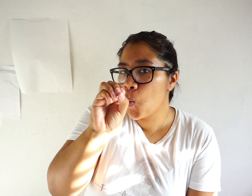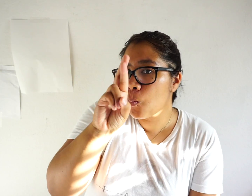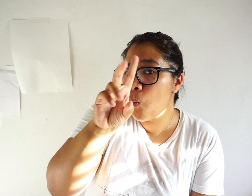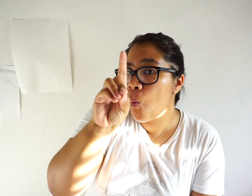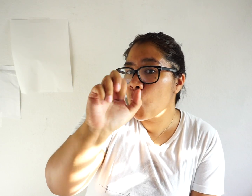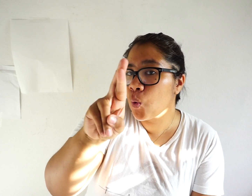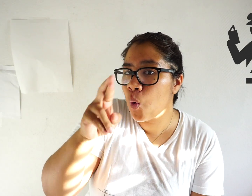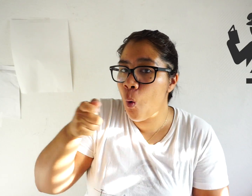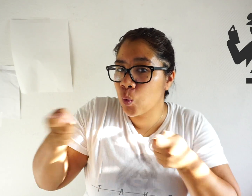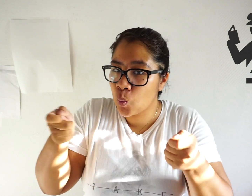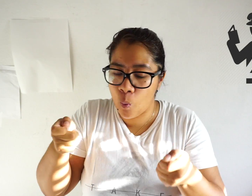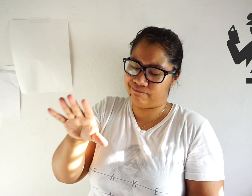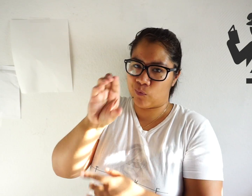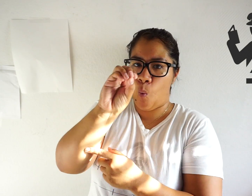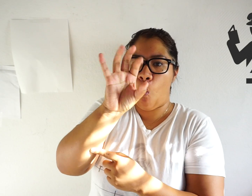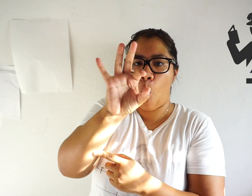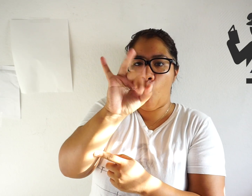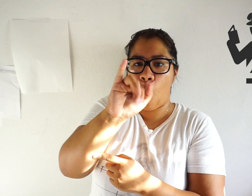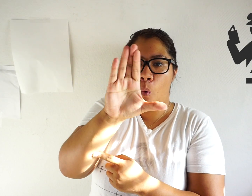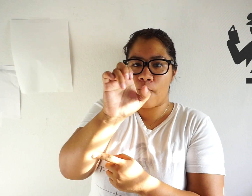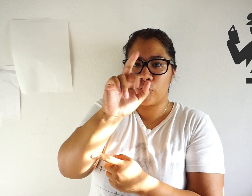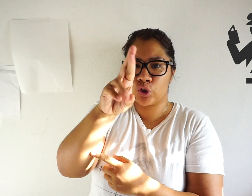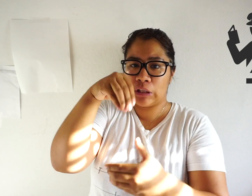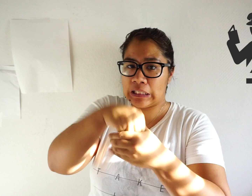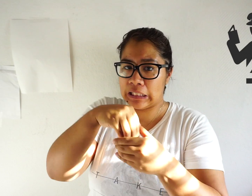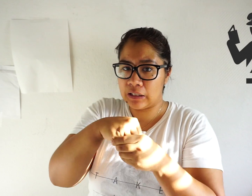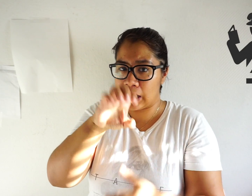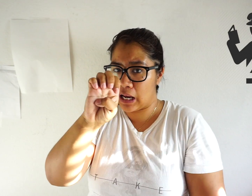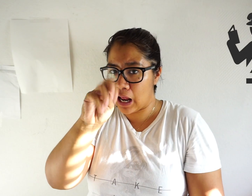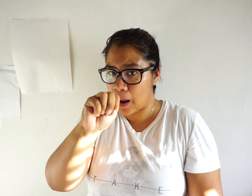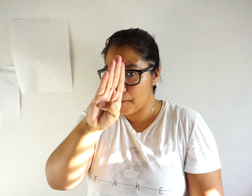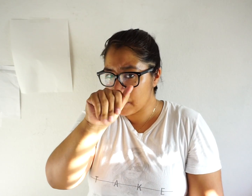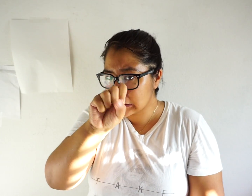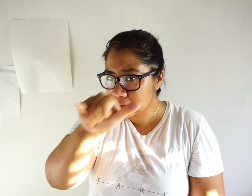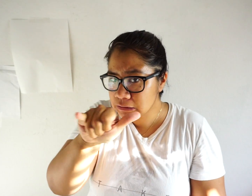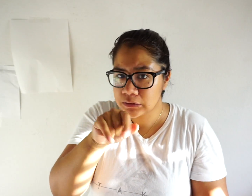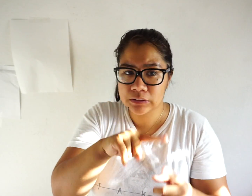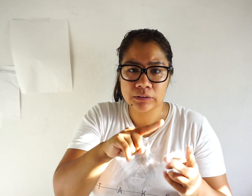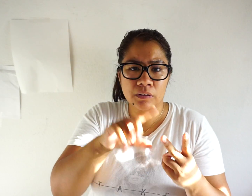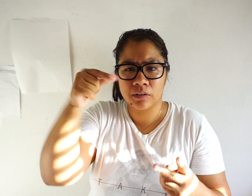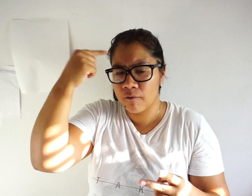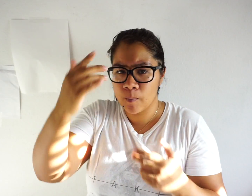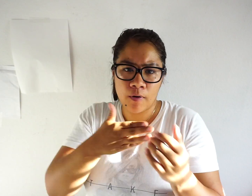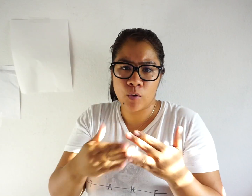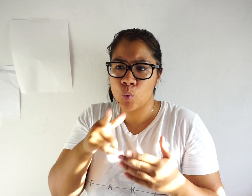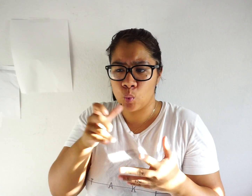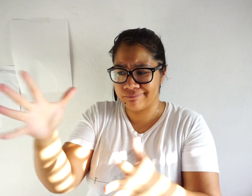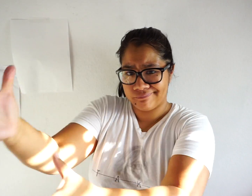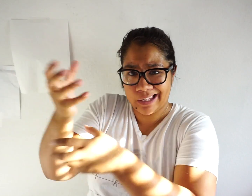That person is known as border control officer in embassy, government, etc